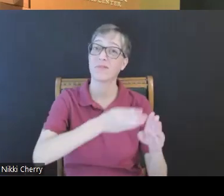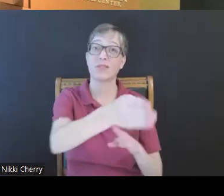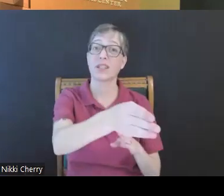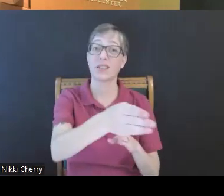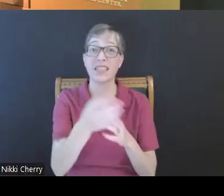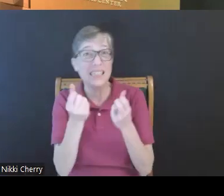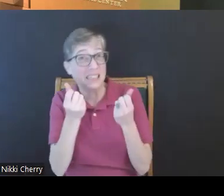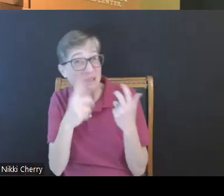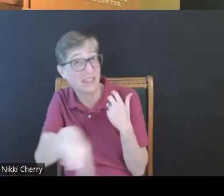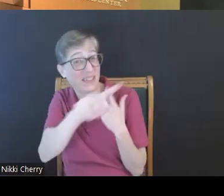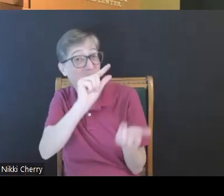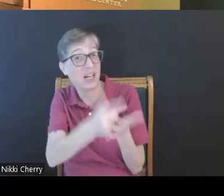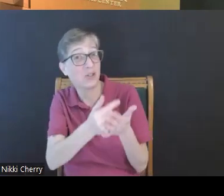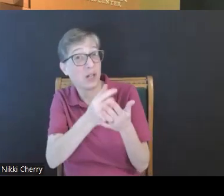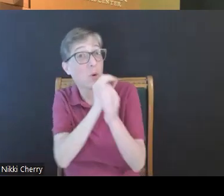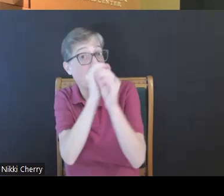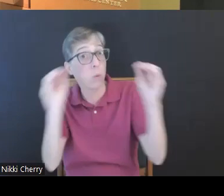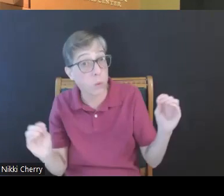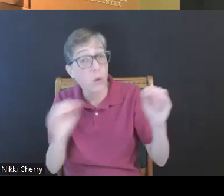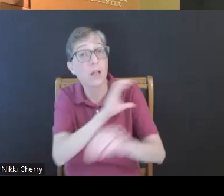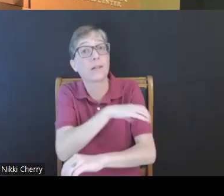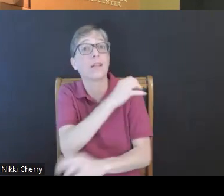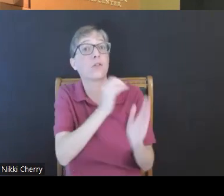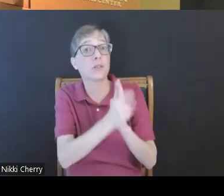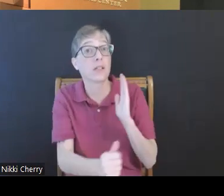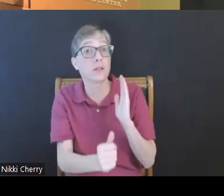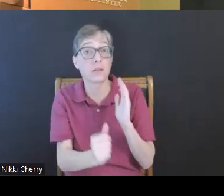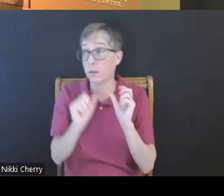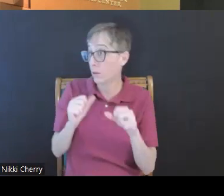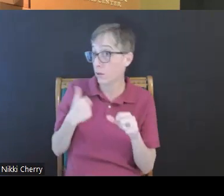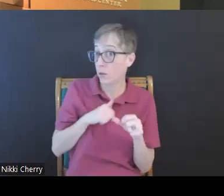and so we said could we give them some clinical training could they do things like you know